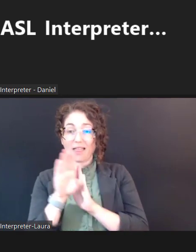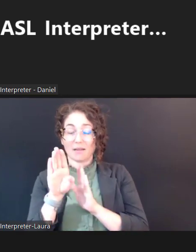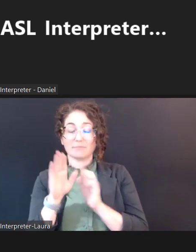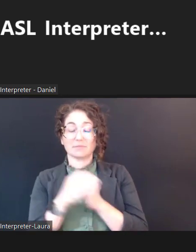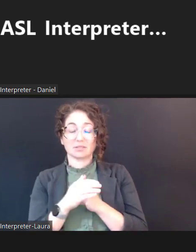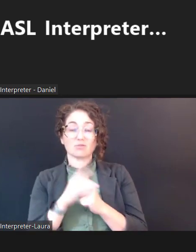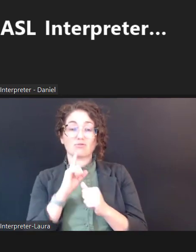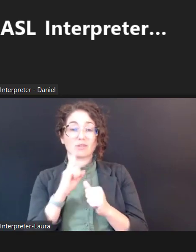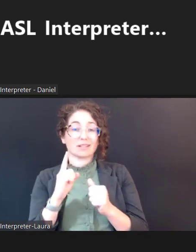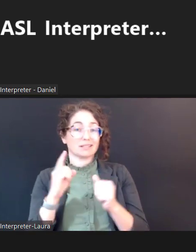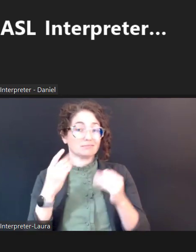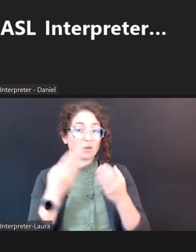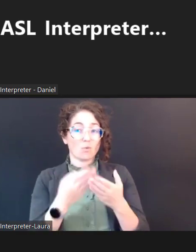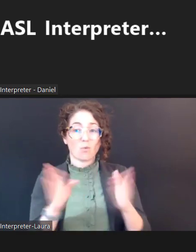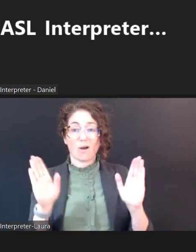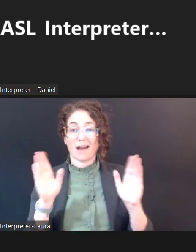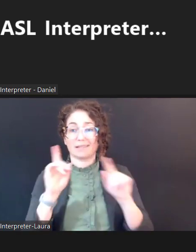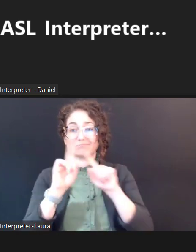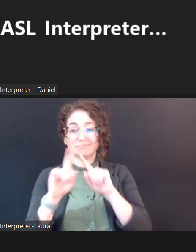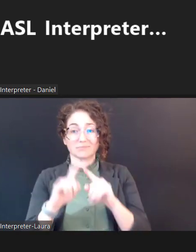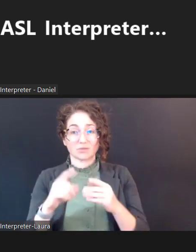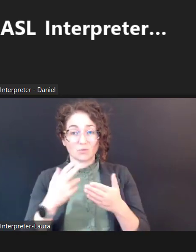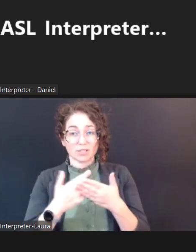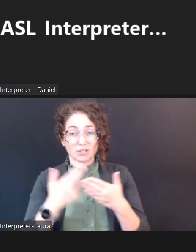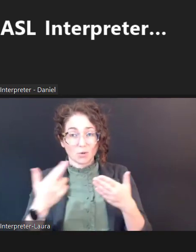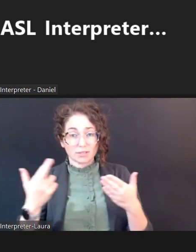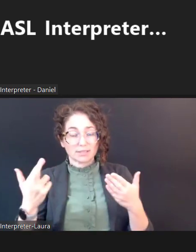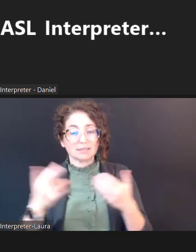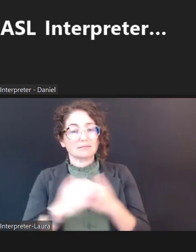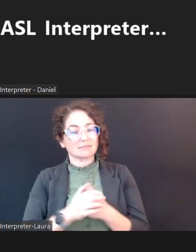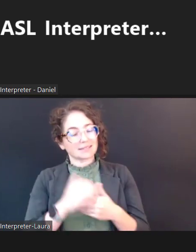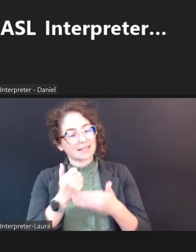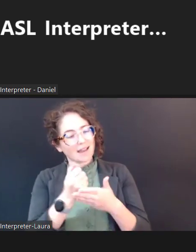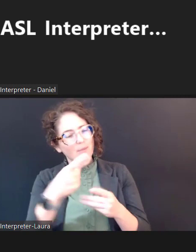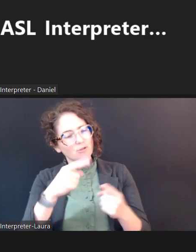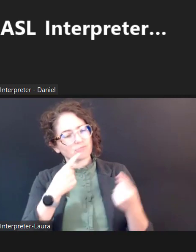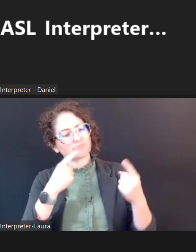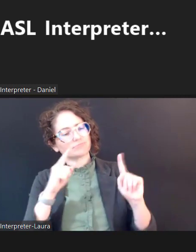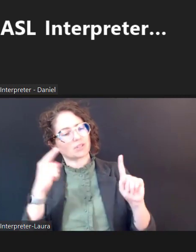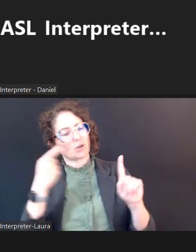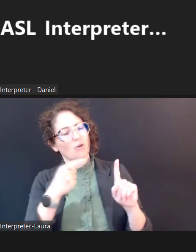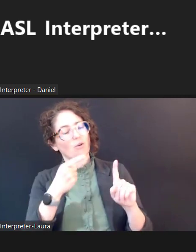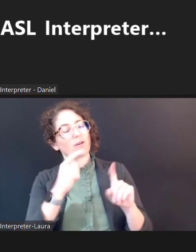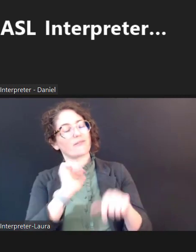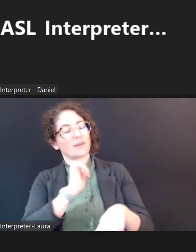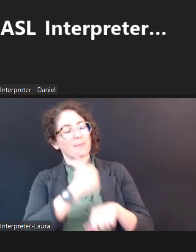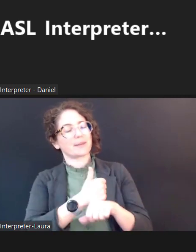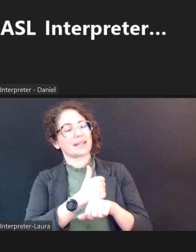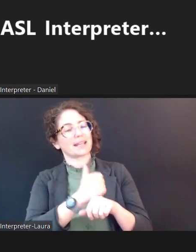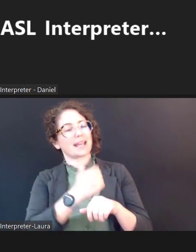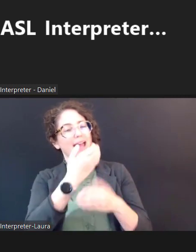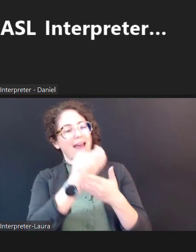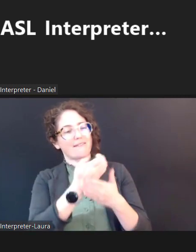free range of resources to help you achieve the goal of implementing evidence-based hearing screening.